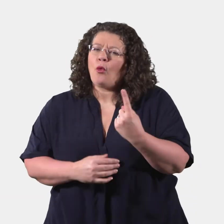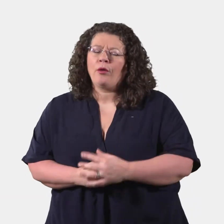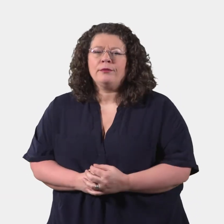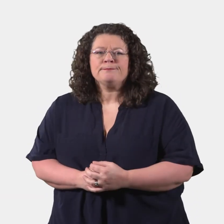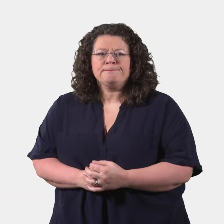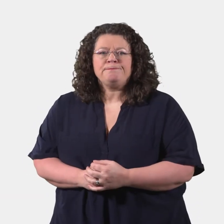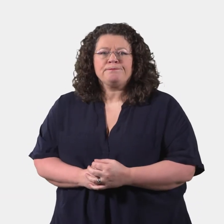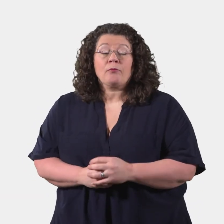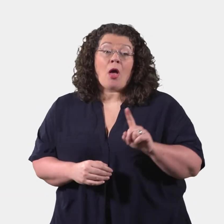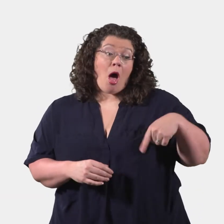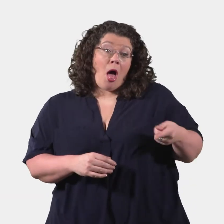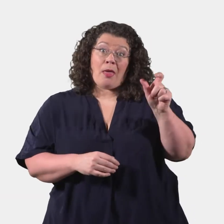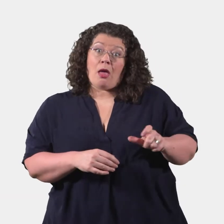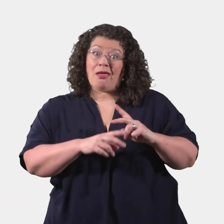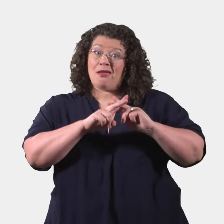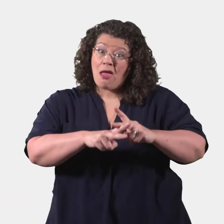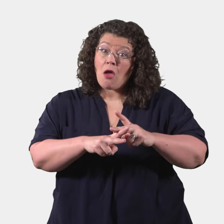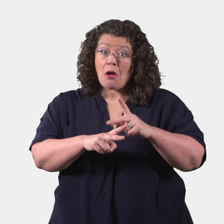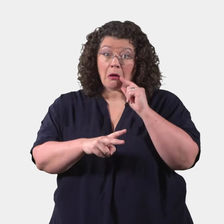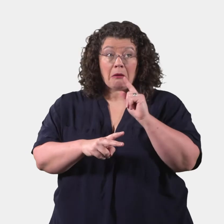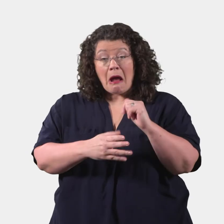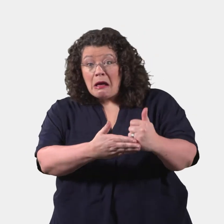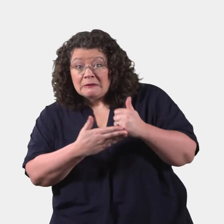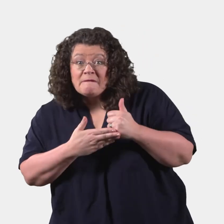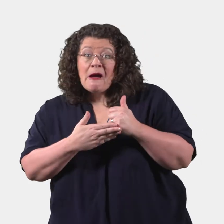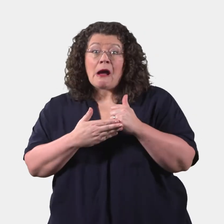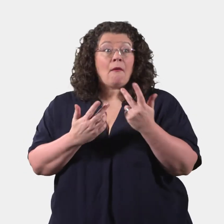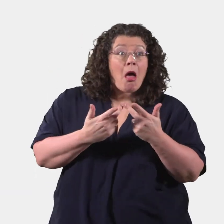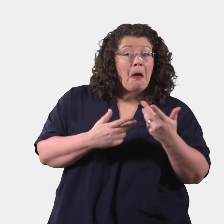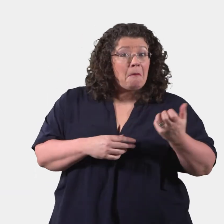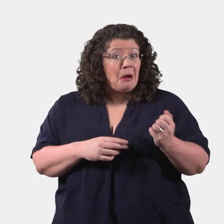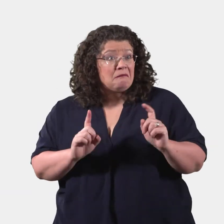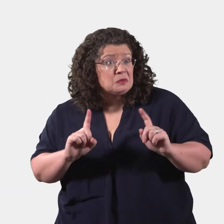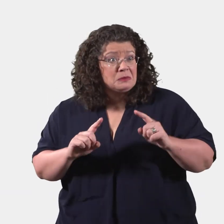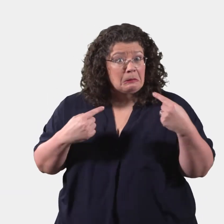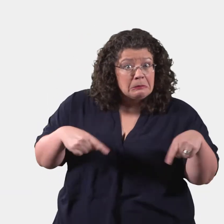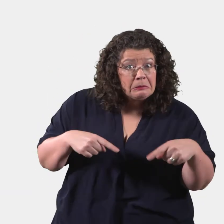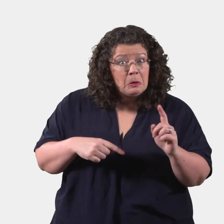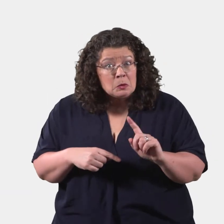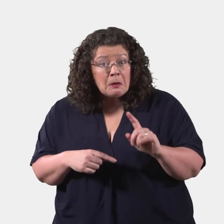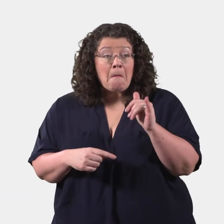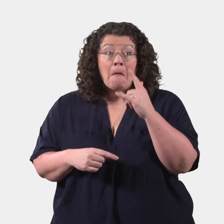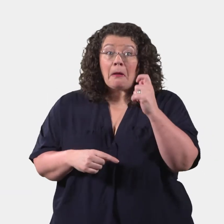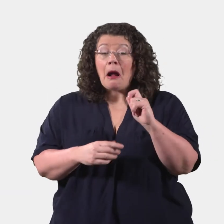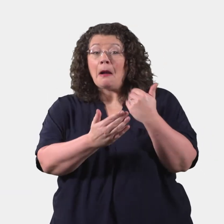The other carer should get advice about what other benefits they could get. They may be able to get carer's credit.